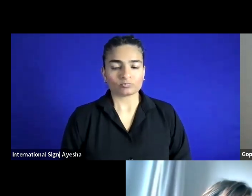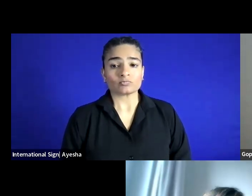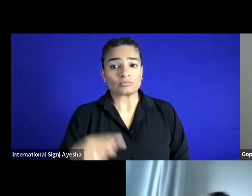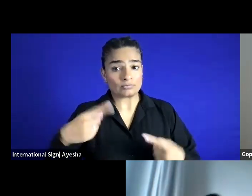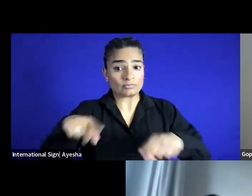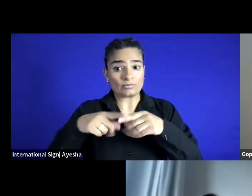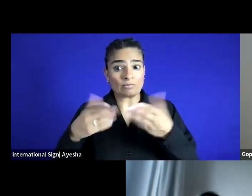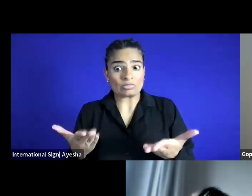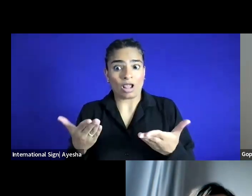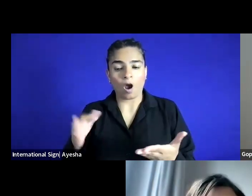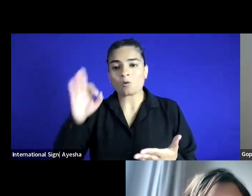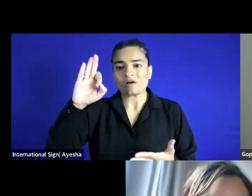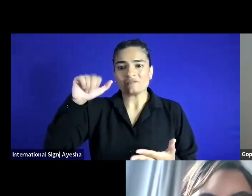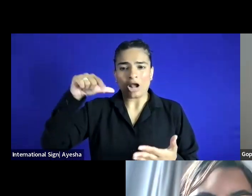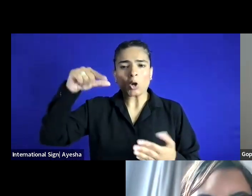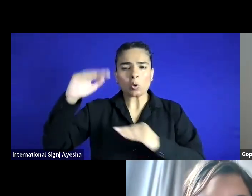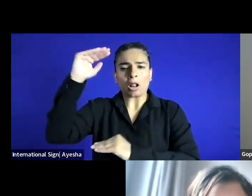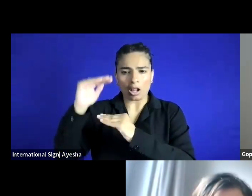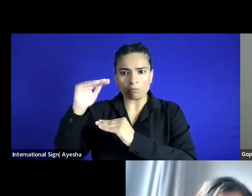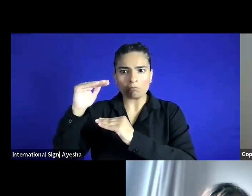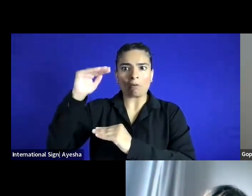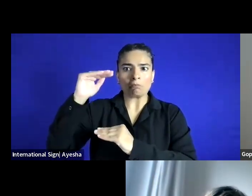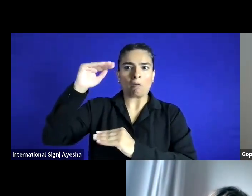As we keep getting questions, our team is so busy